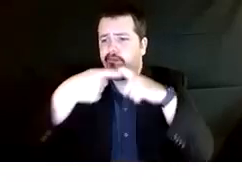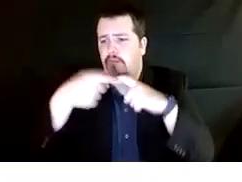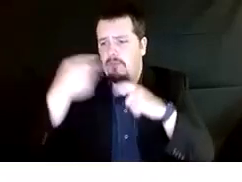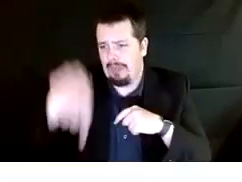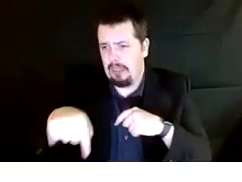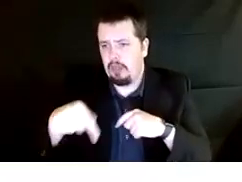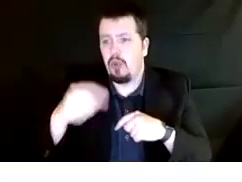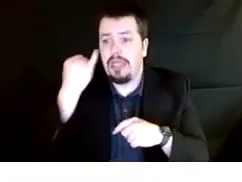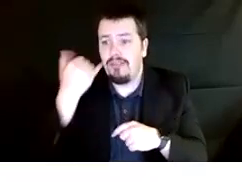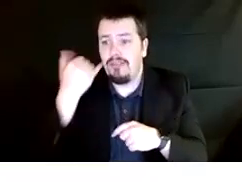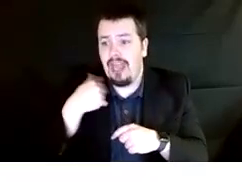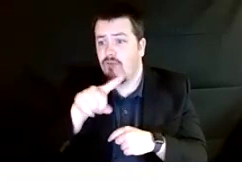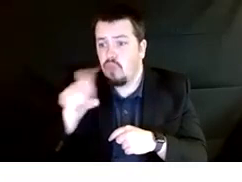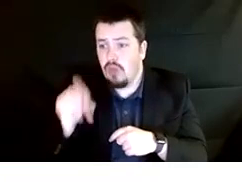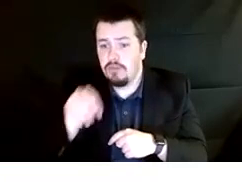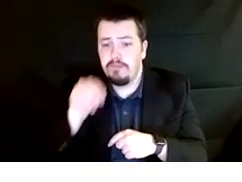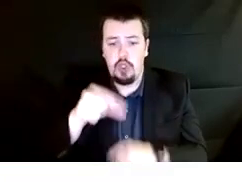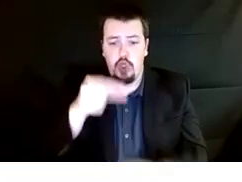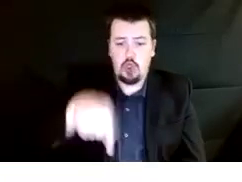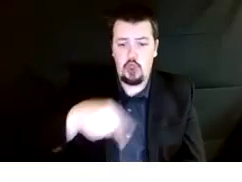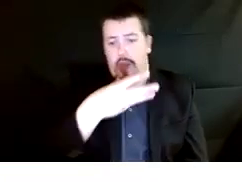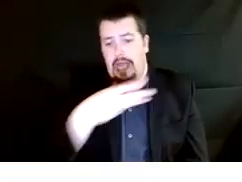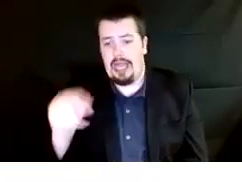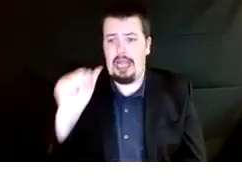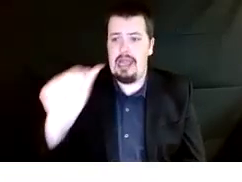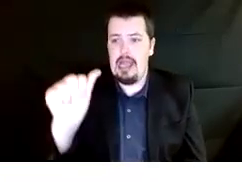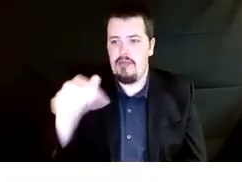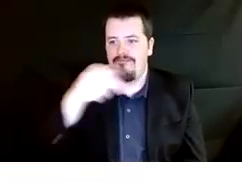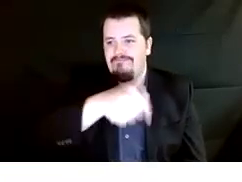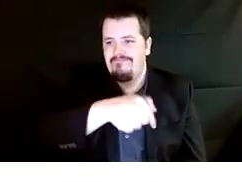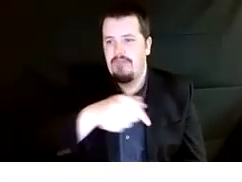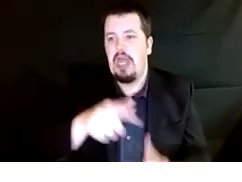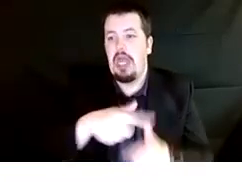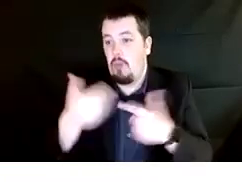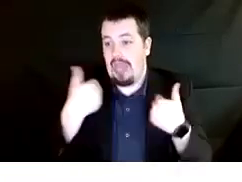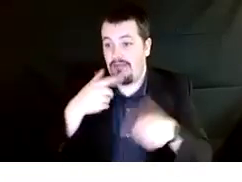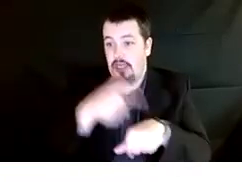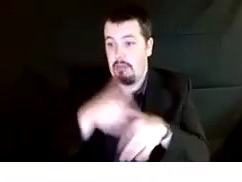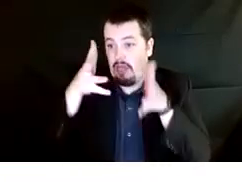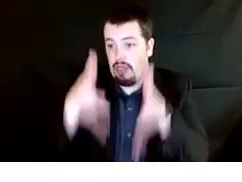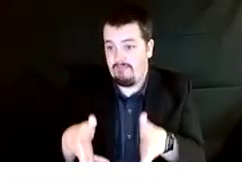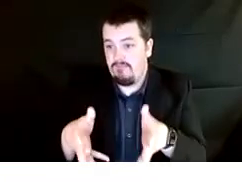so you need to use the Q&A box and we have alloted time at the end of the session to um address